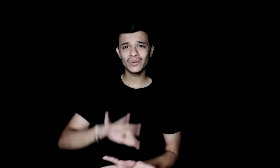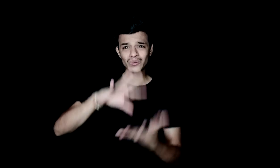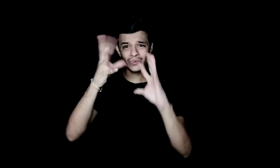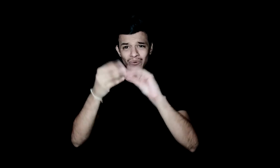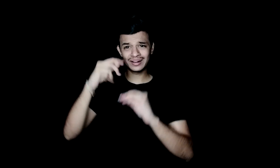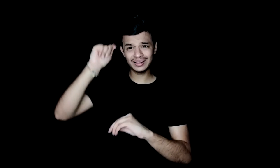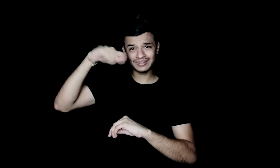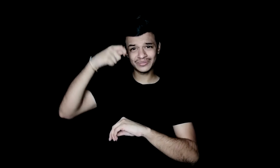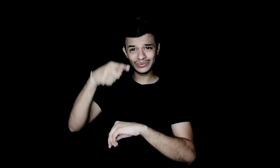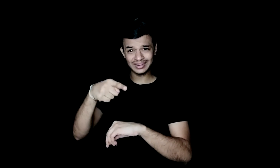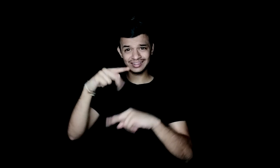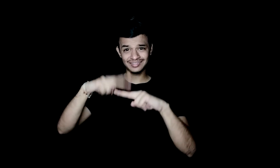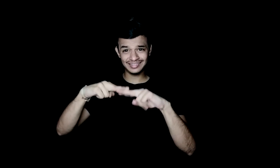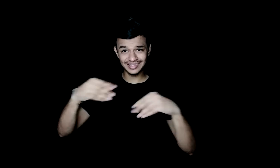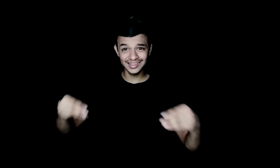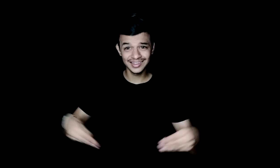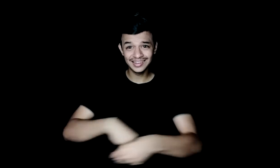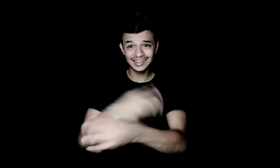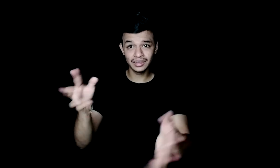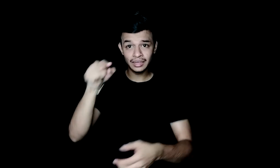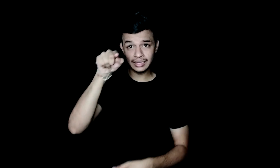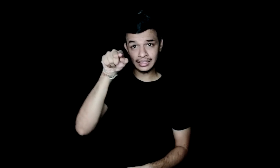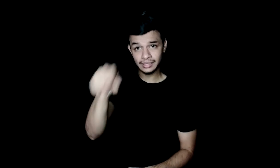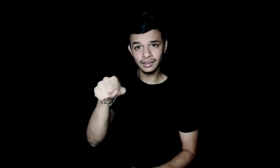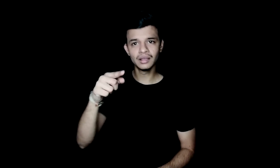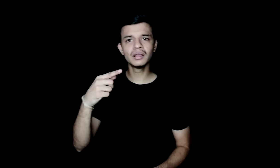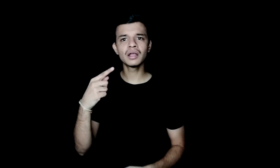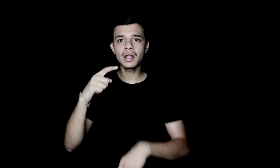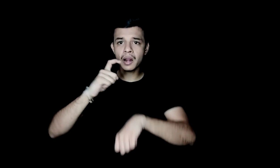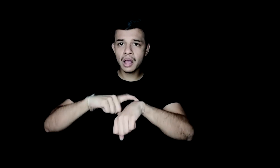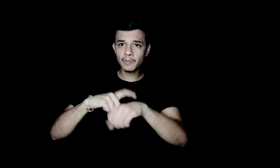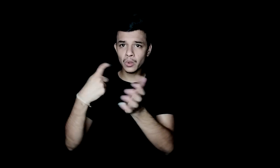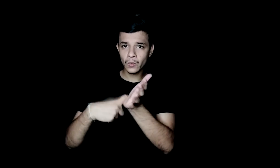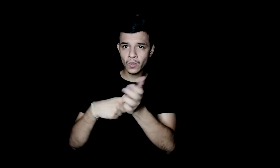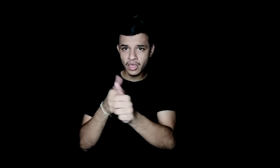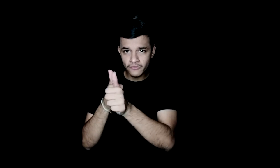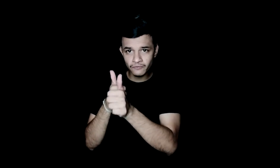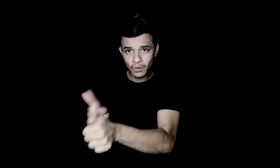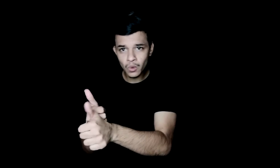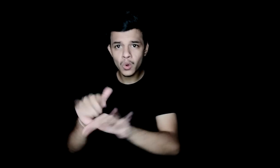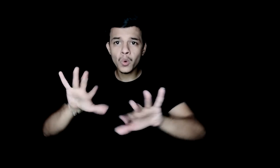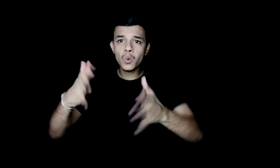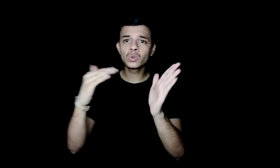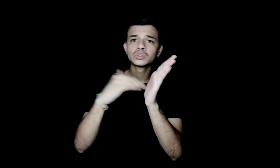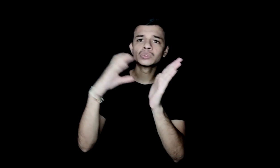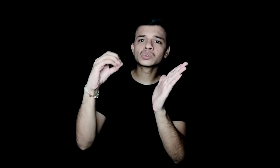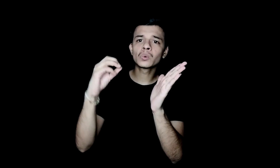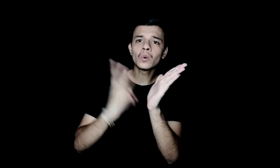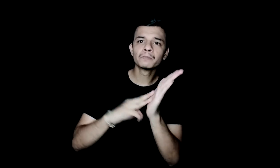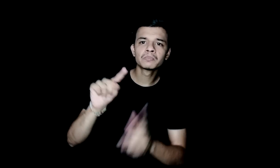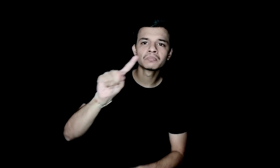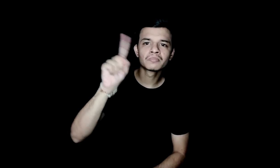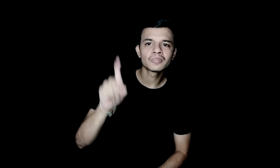Are you thinking we will teach you at defined time or on zoom application?